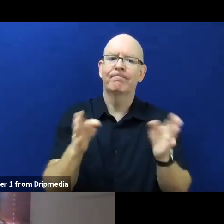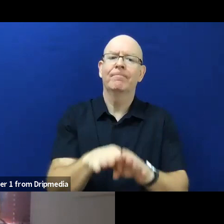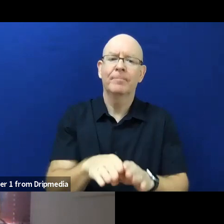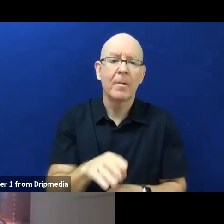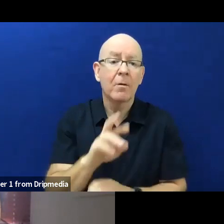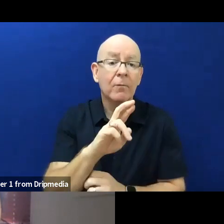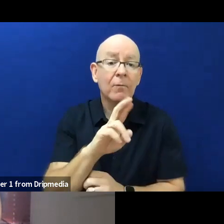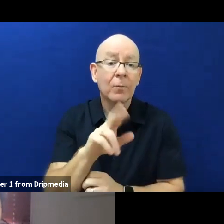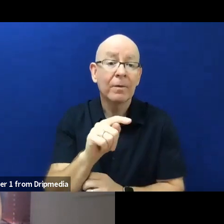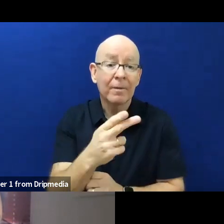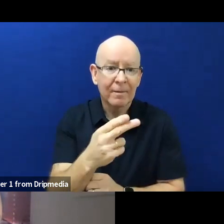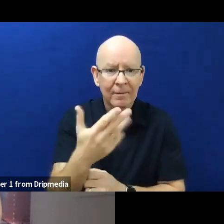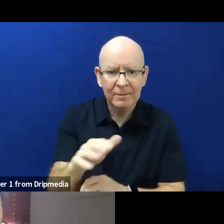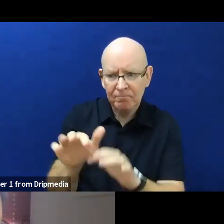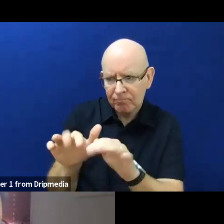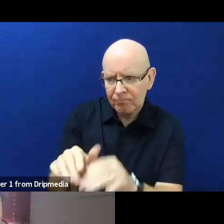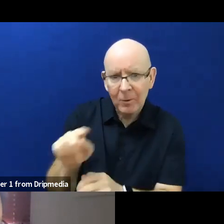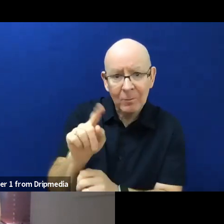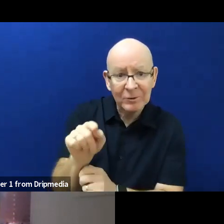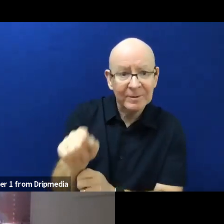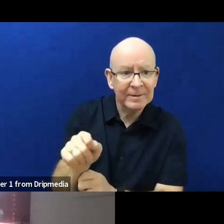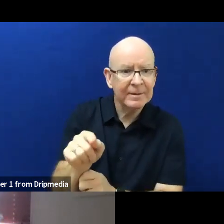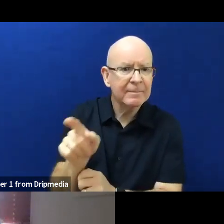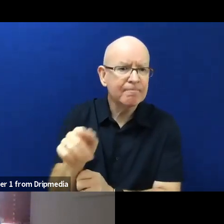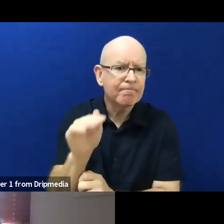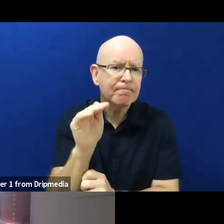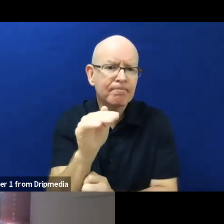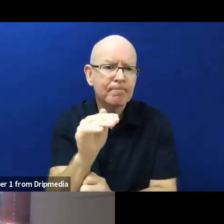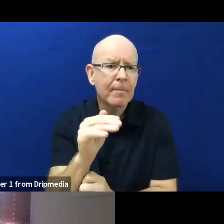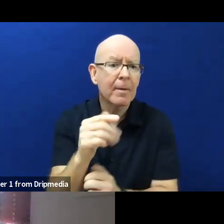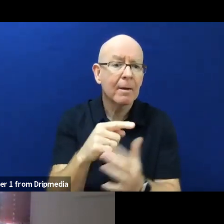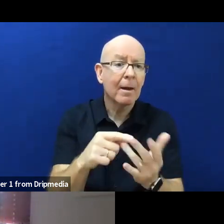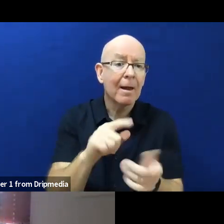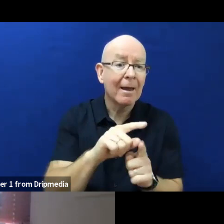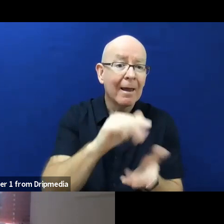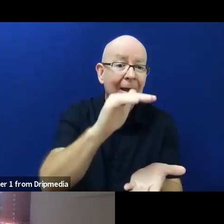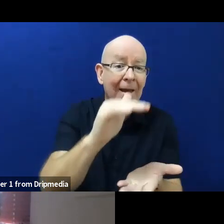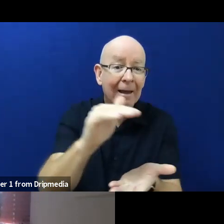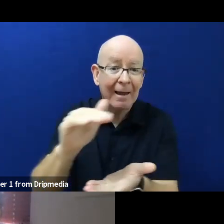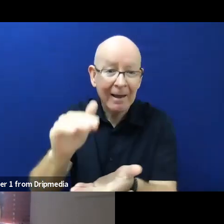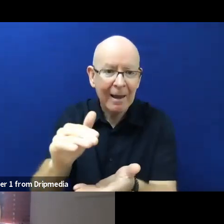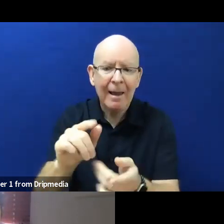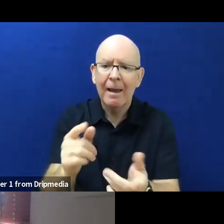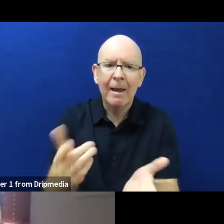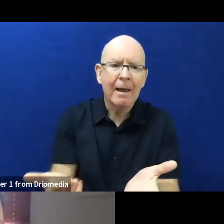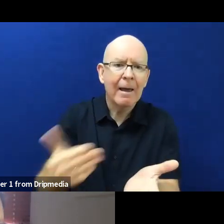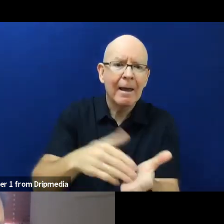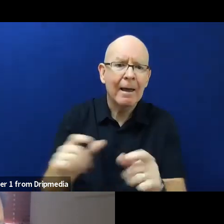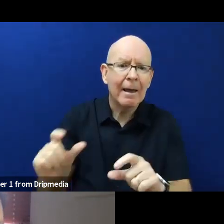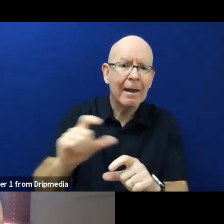interesting to see Alex what your view is on that. Thank you very much, Felicity. Actually,